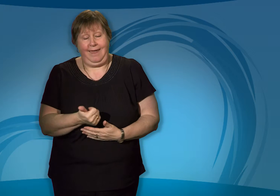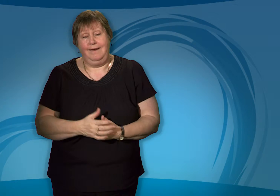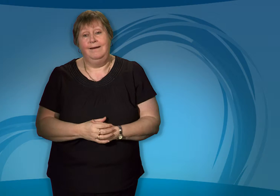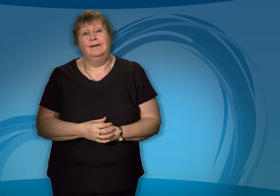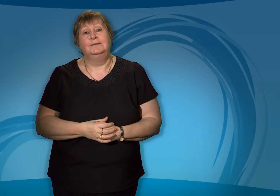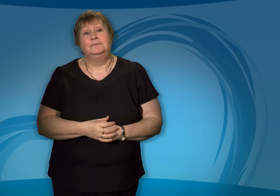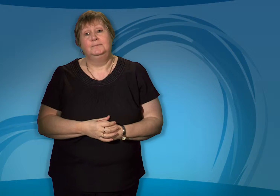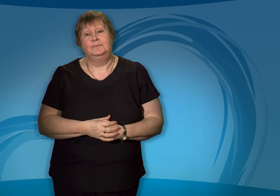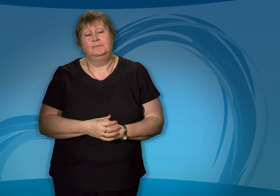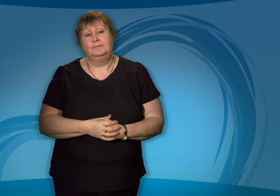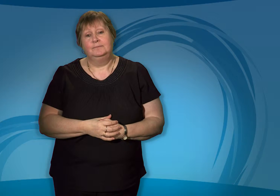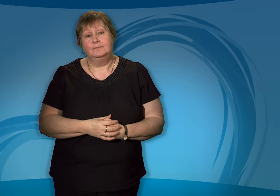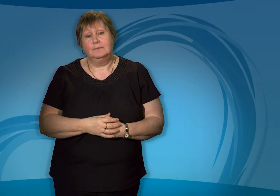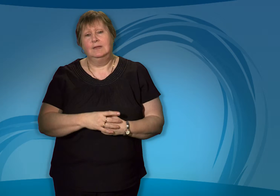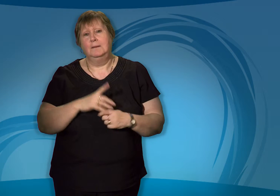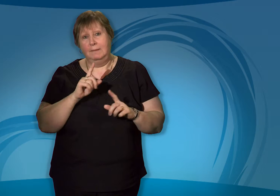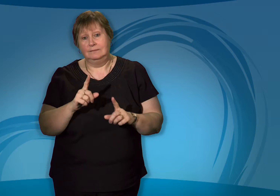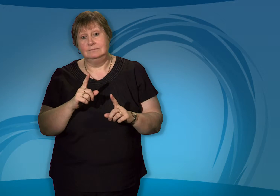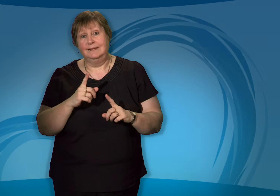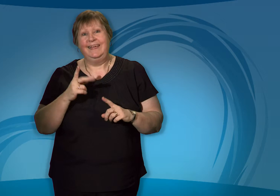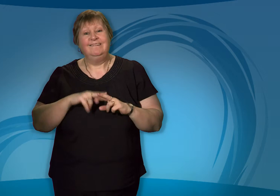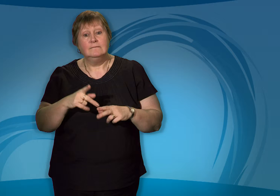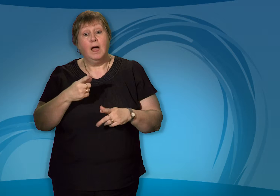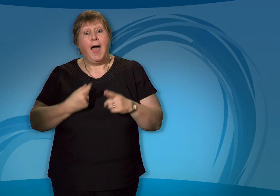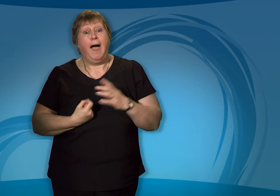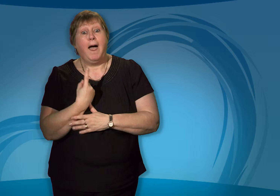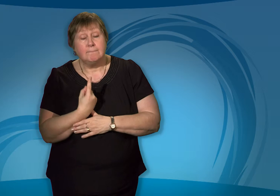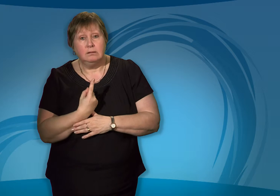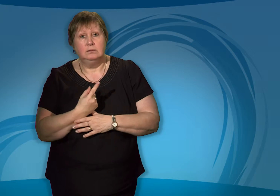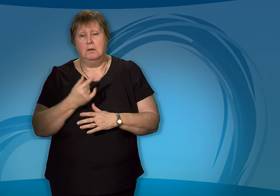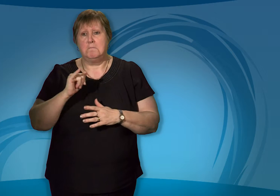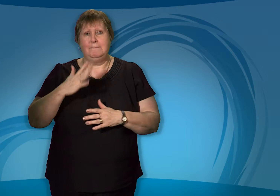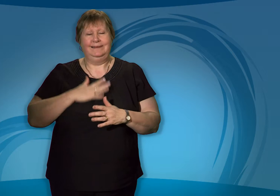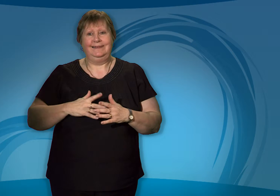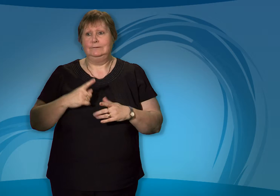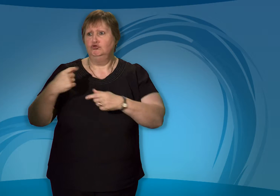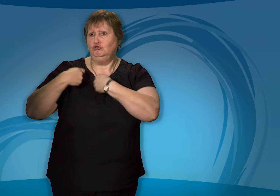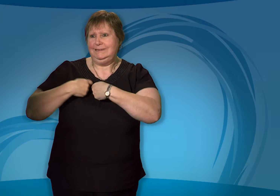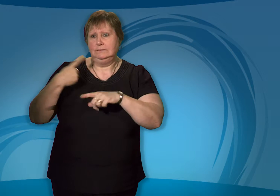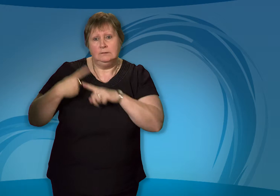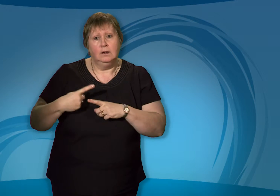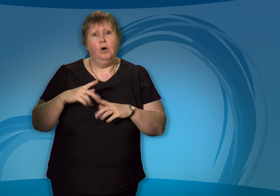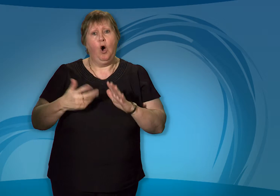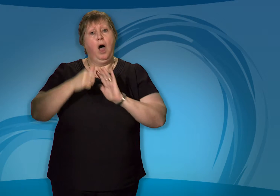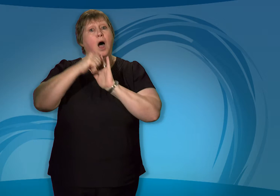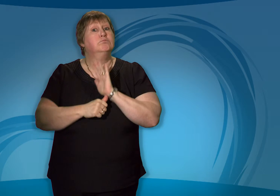than 1 in 1000 procedures), but may require urgent treatment and even an operation.